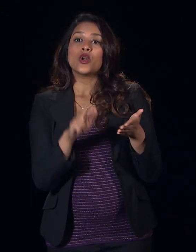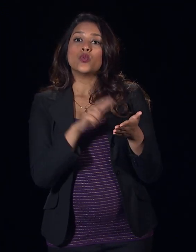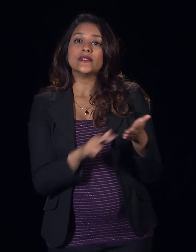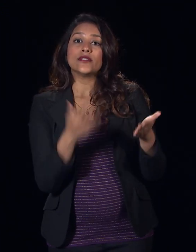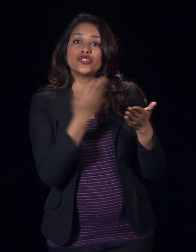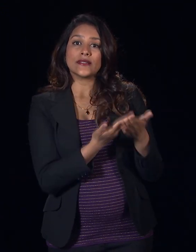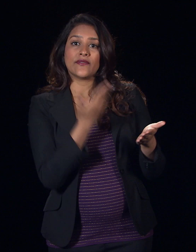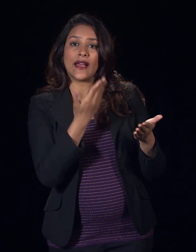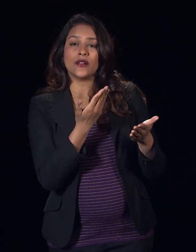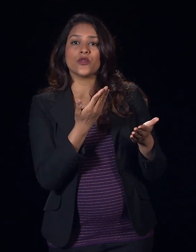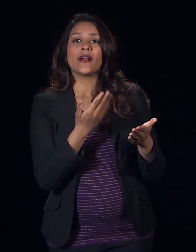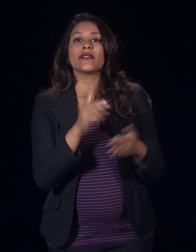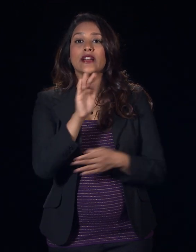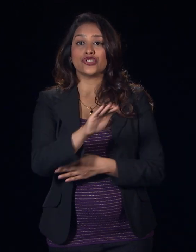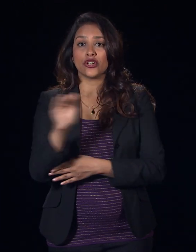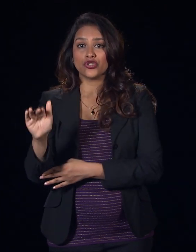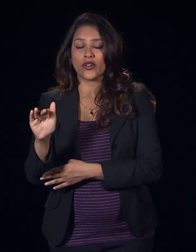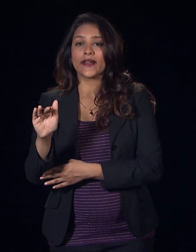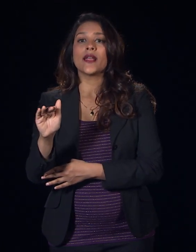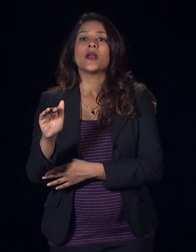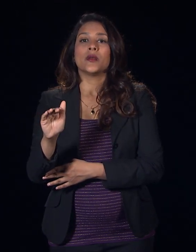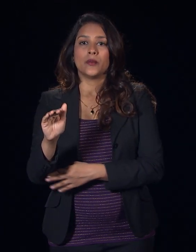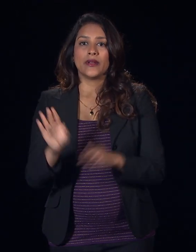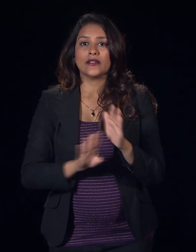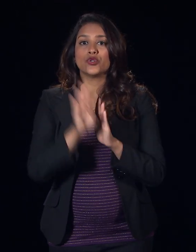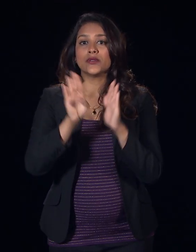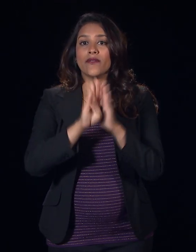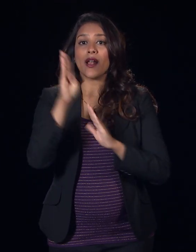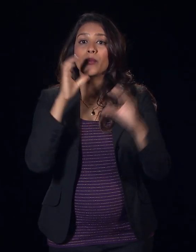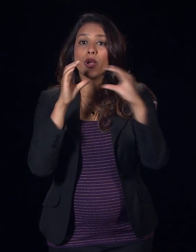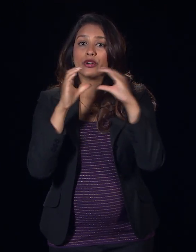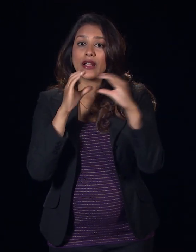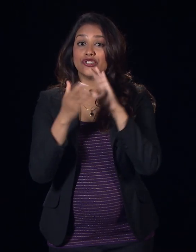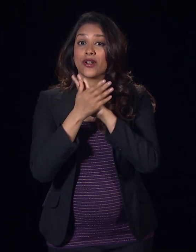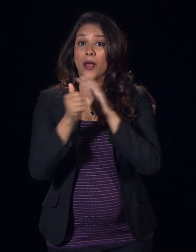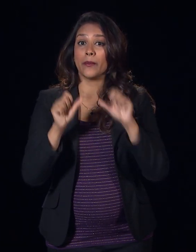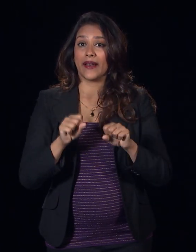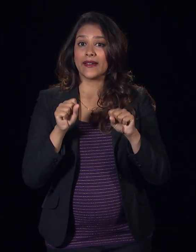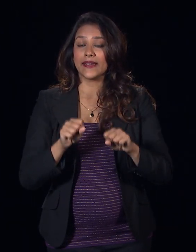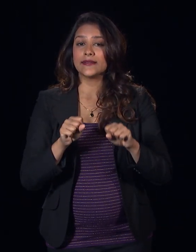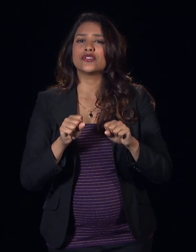Research has found that children begin to develop communication abilities starting